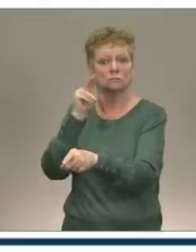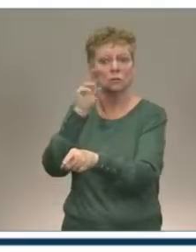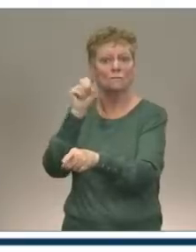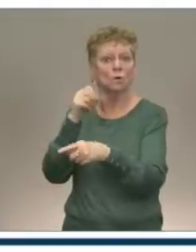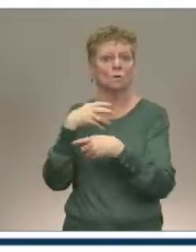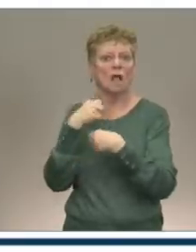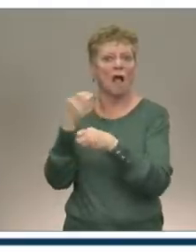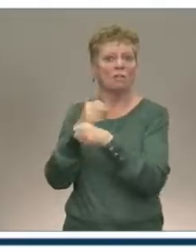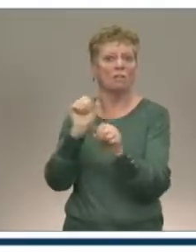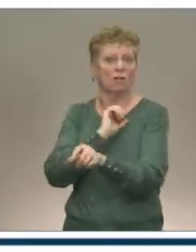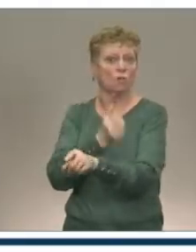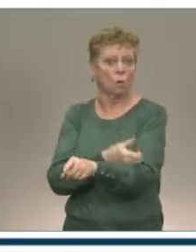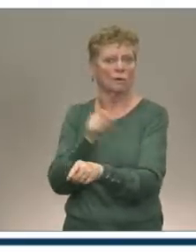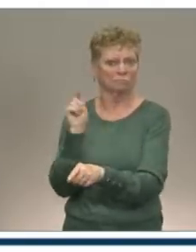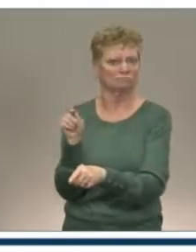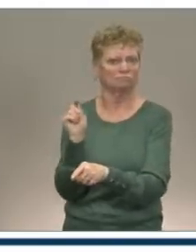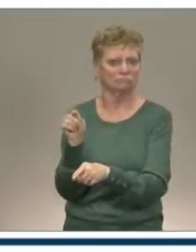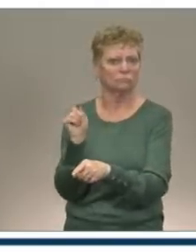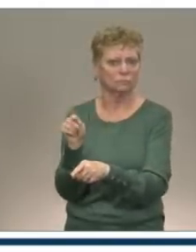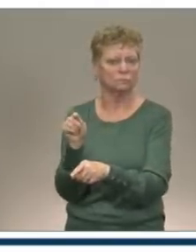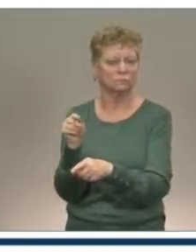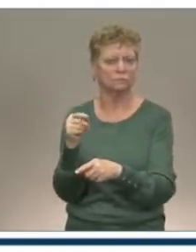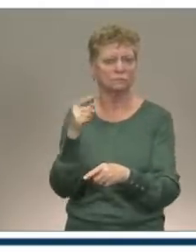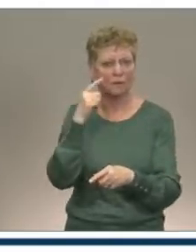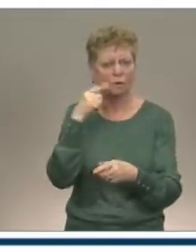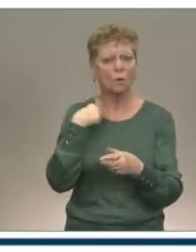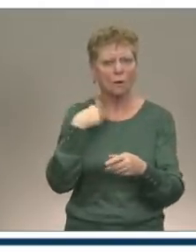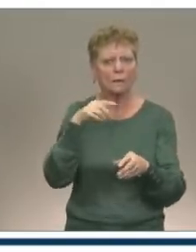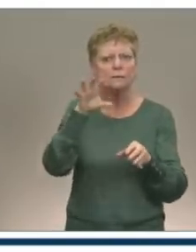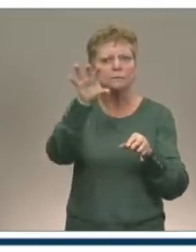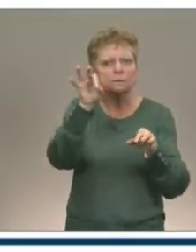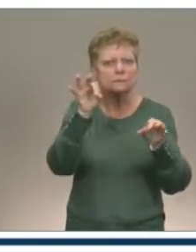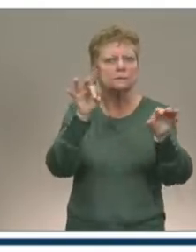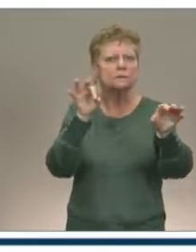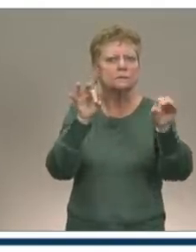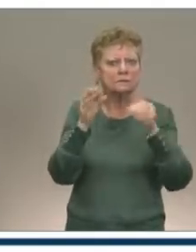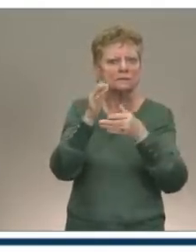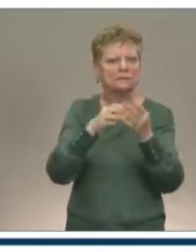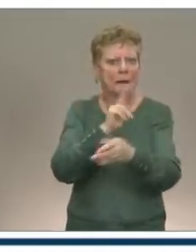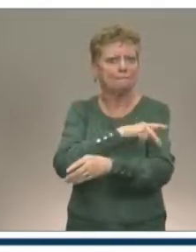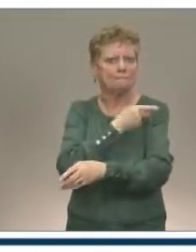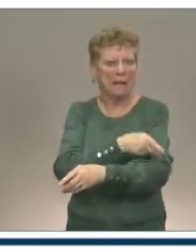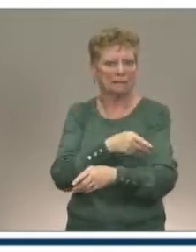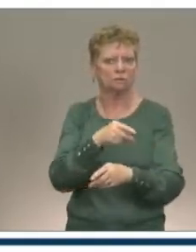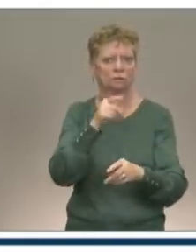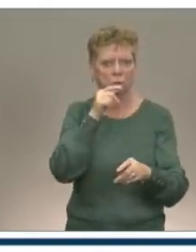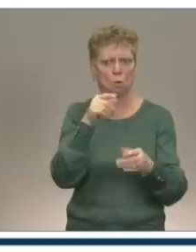but i do know that we are for select patients who who do meet their appropriate clinical criteria we